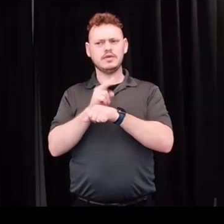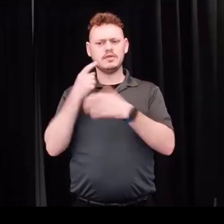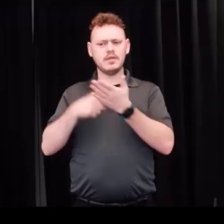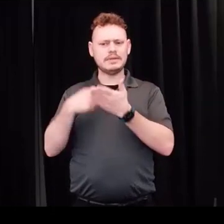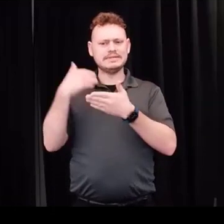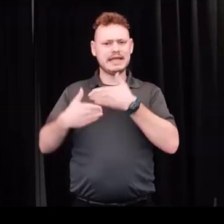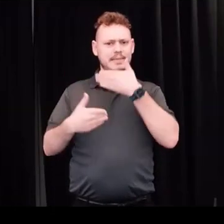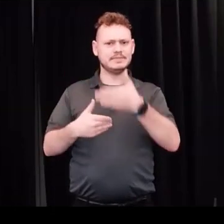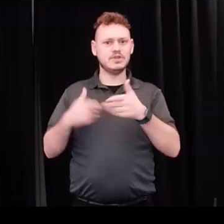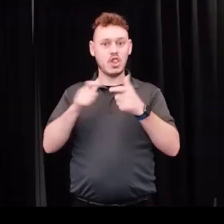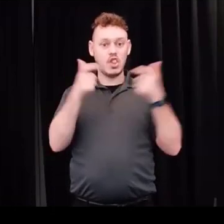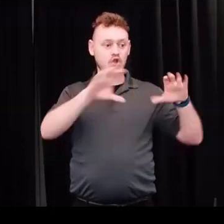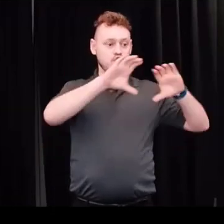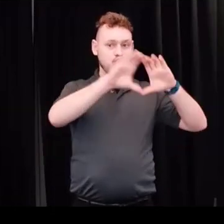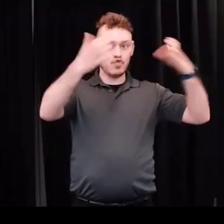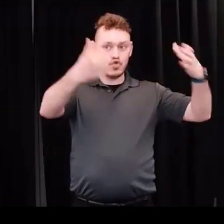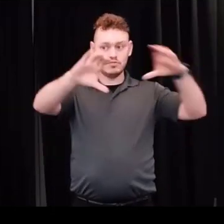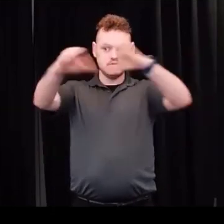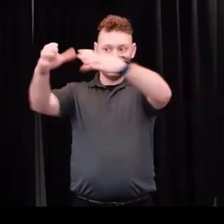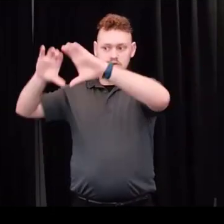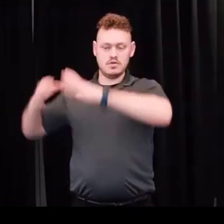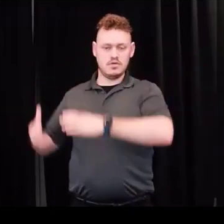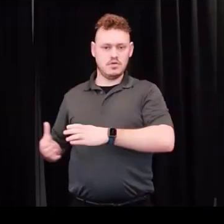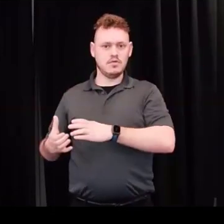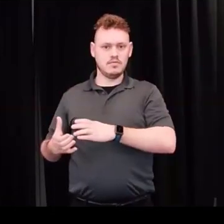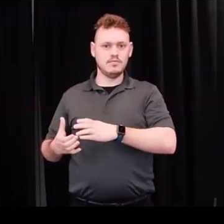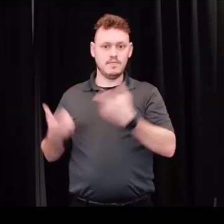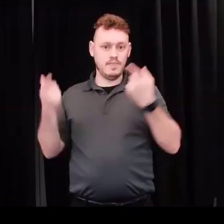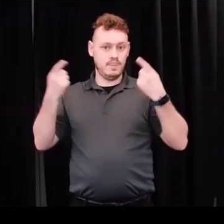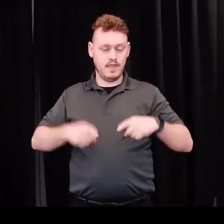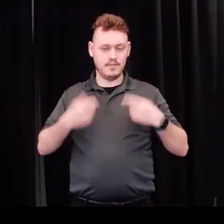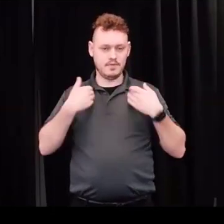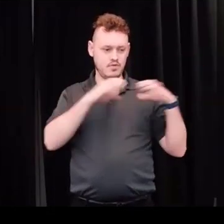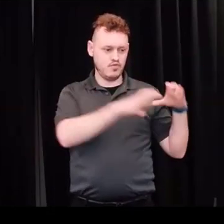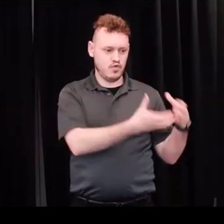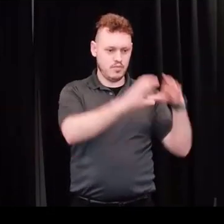making large groups and when you make those large groups and you group people together,